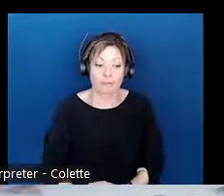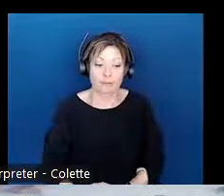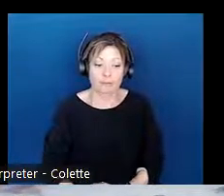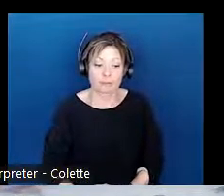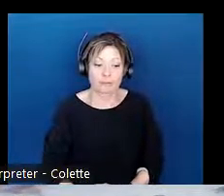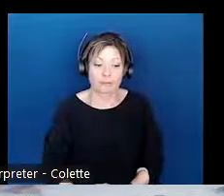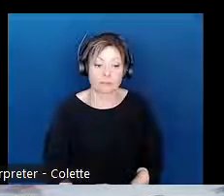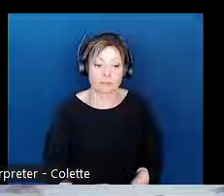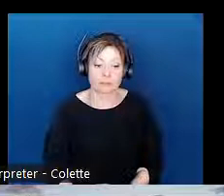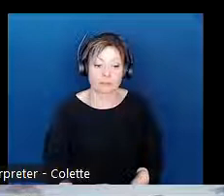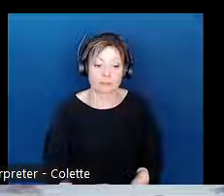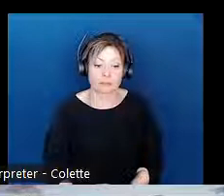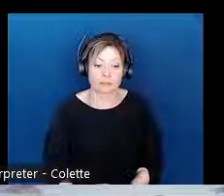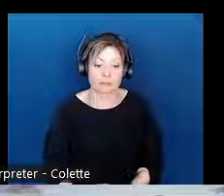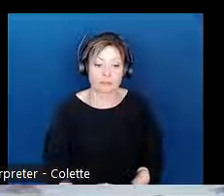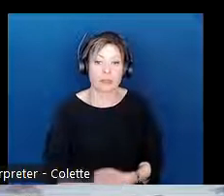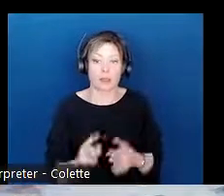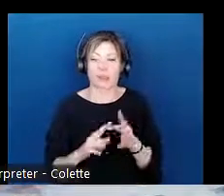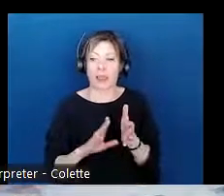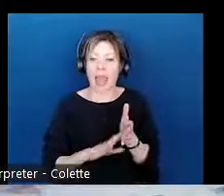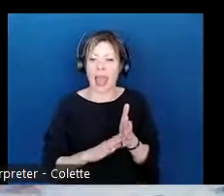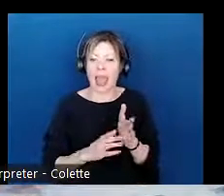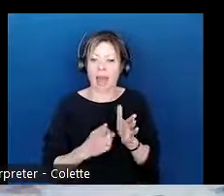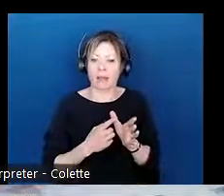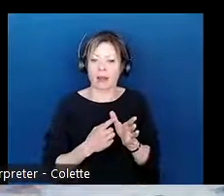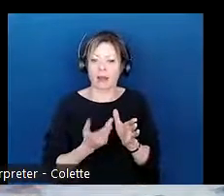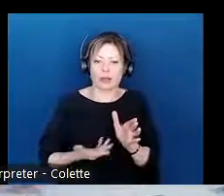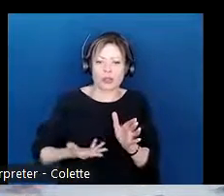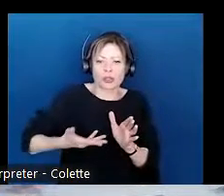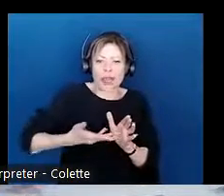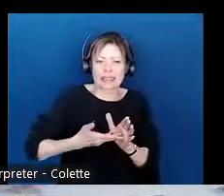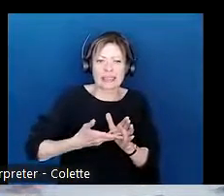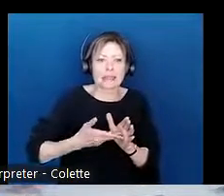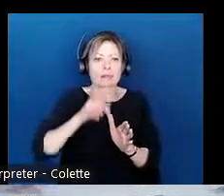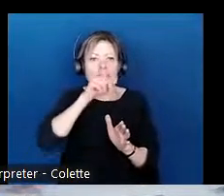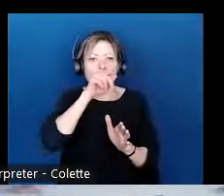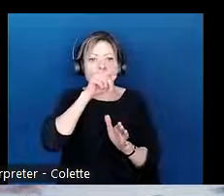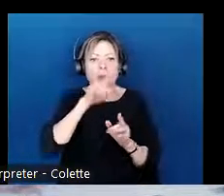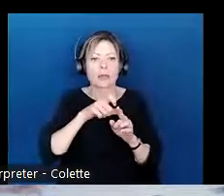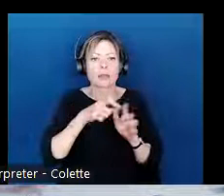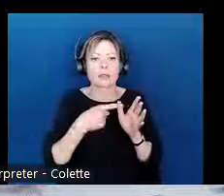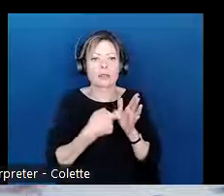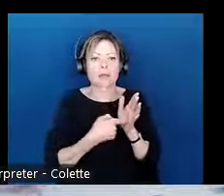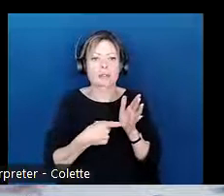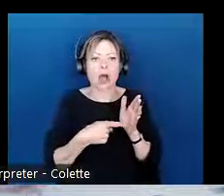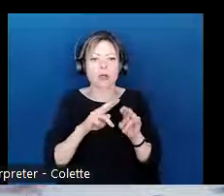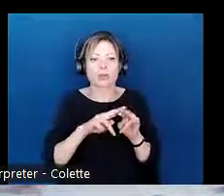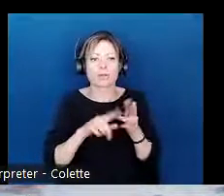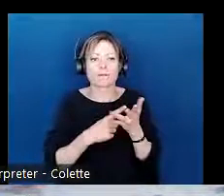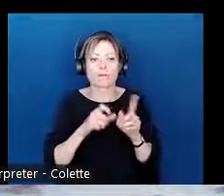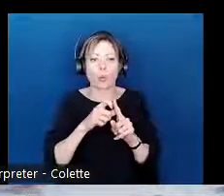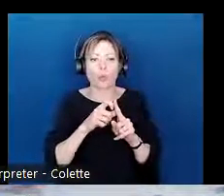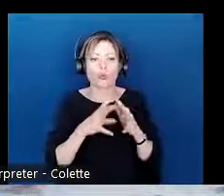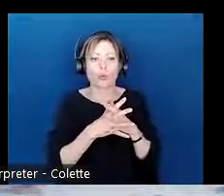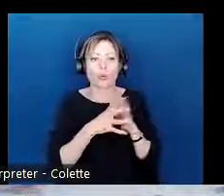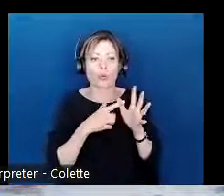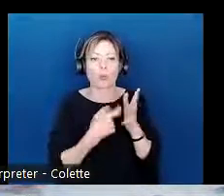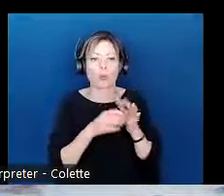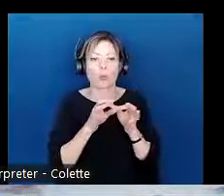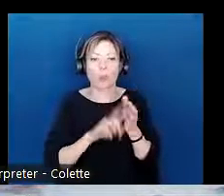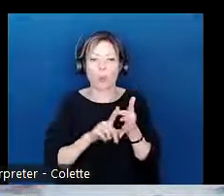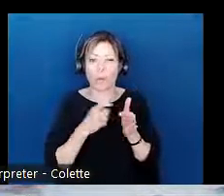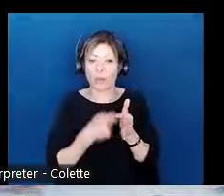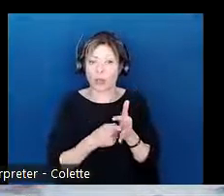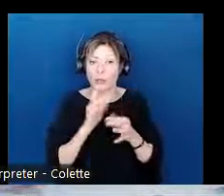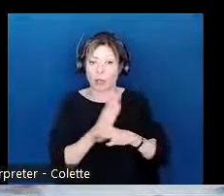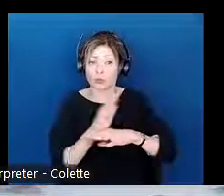If I pause it here and then I can bring up the photo too yeah yeah so yeah when we were